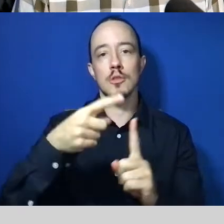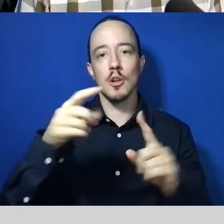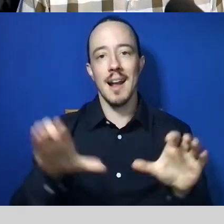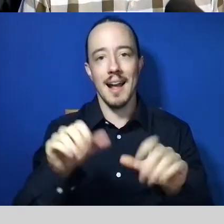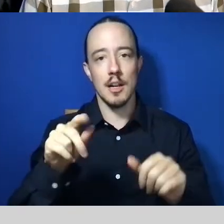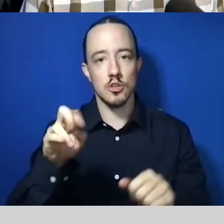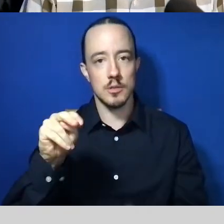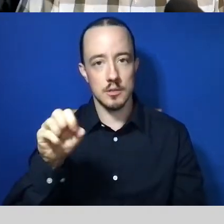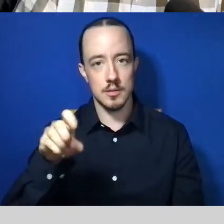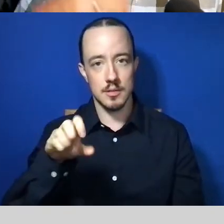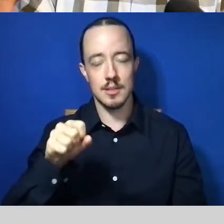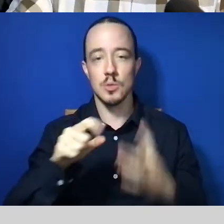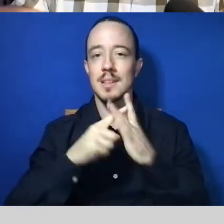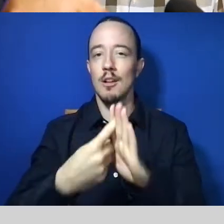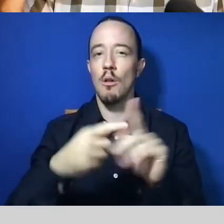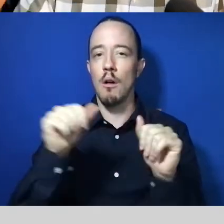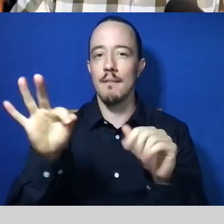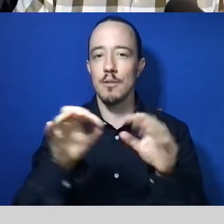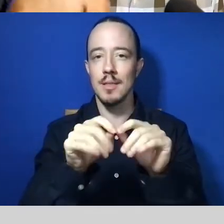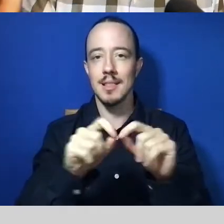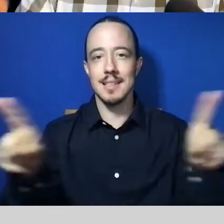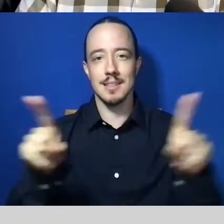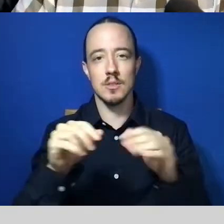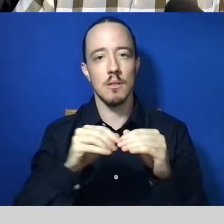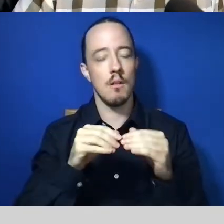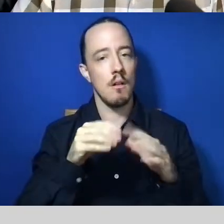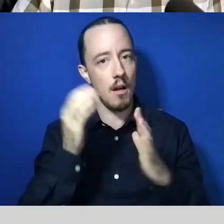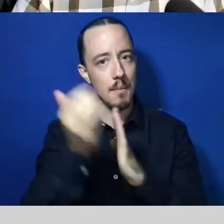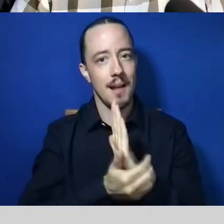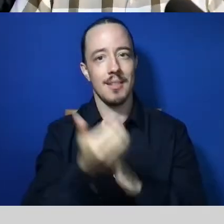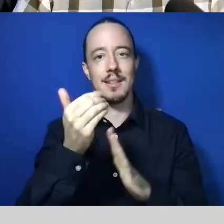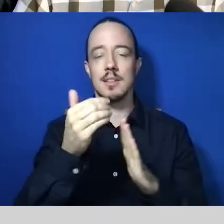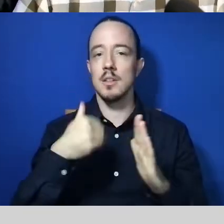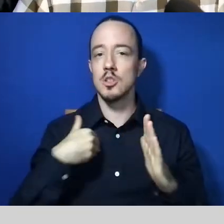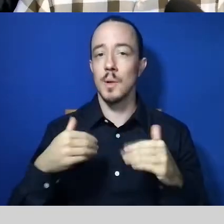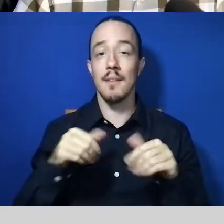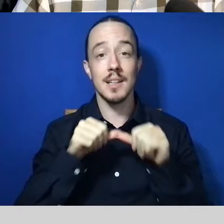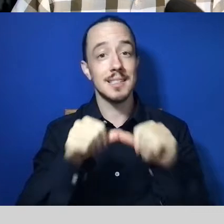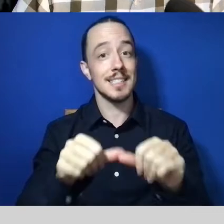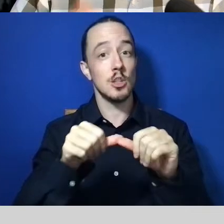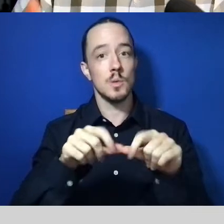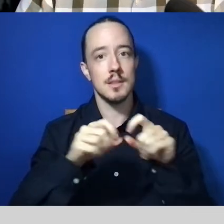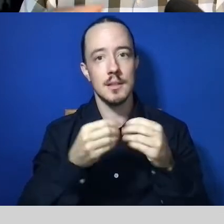releases automatically. So we have a continuous delivery and continuous integration environment where it can run our tests